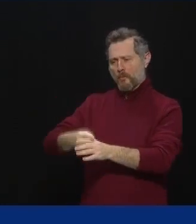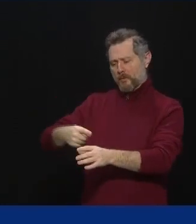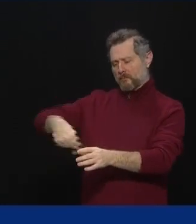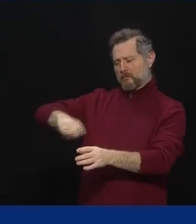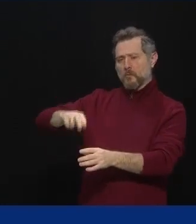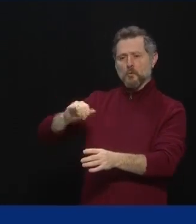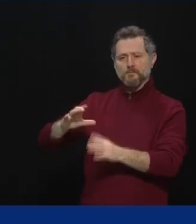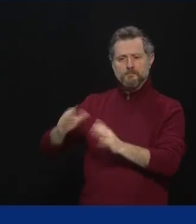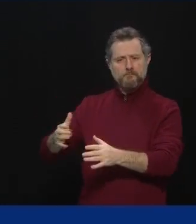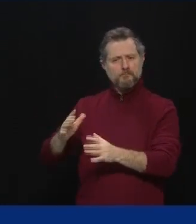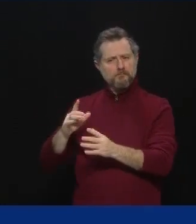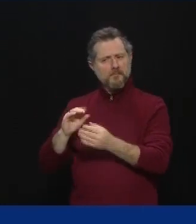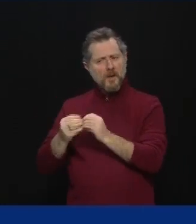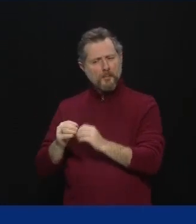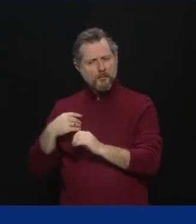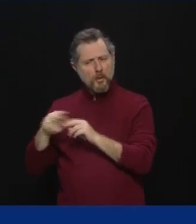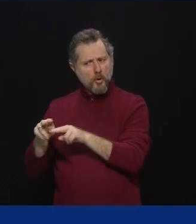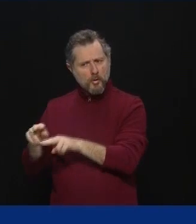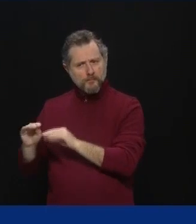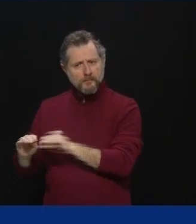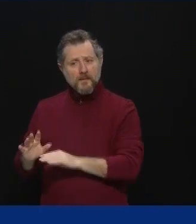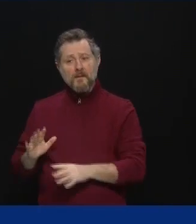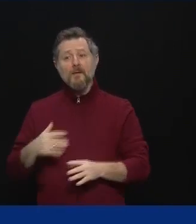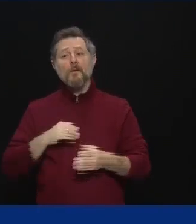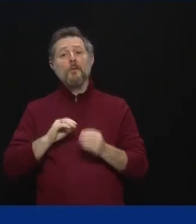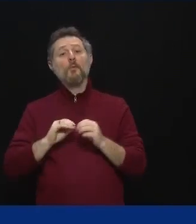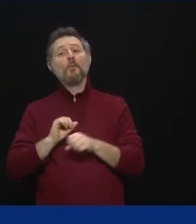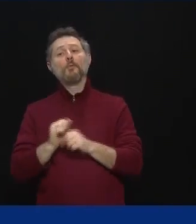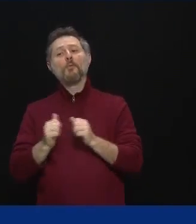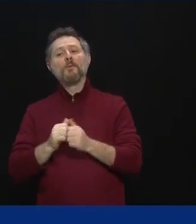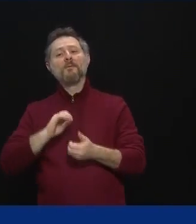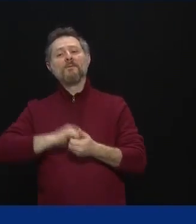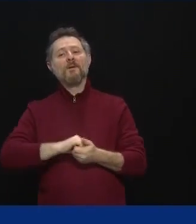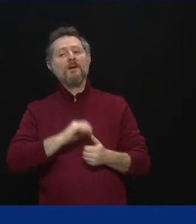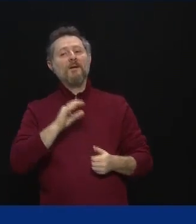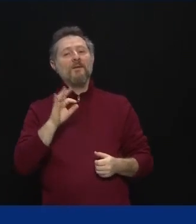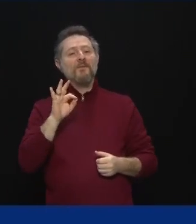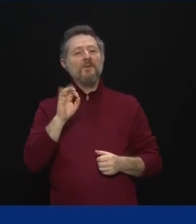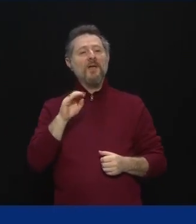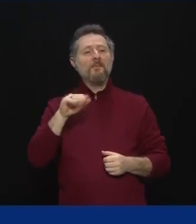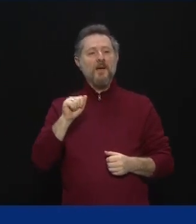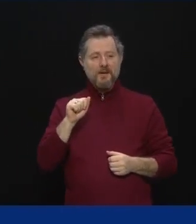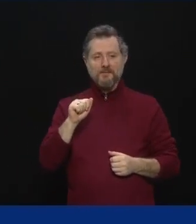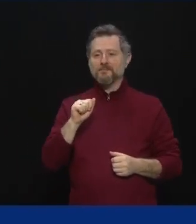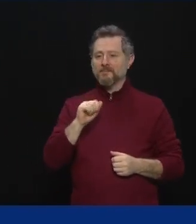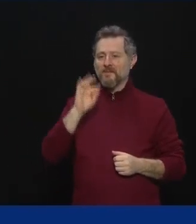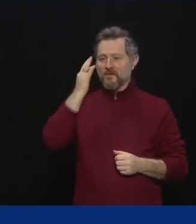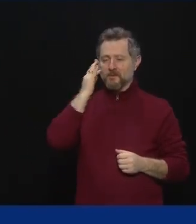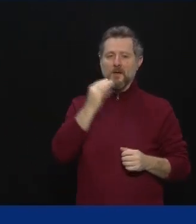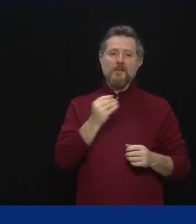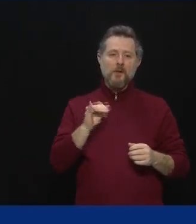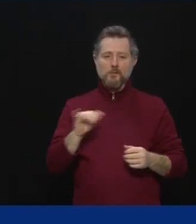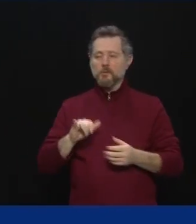PLANNED IN NEW YORK CITY ALONE COMING UP. SO THAT'S WHAT'S GOING ON IN NEW YORK CITY. WATCHING NUMBERS, WORKING CLOSELY WITH THEM.